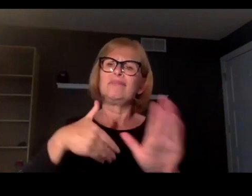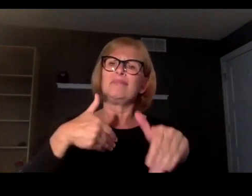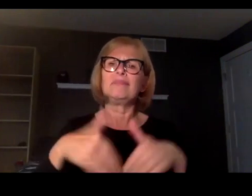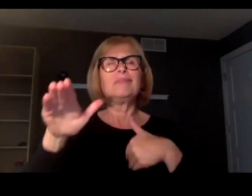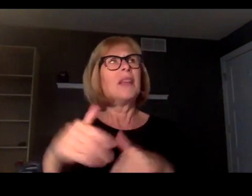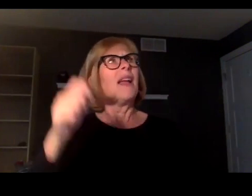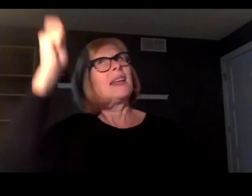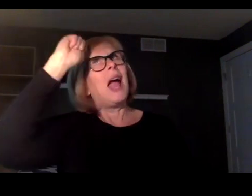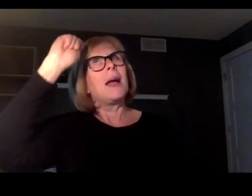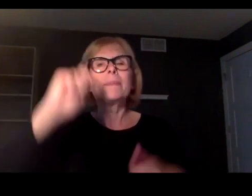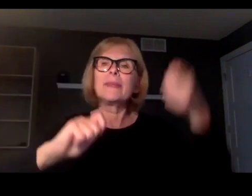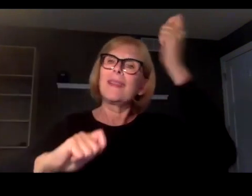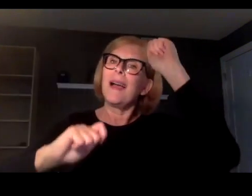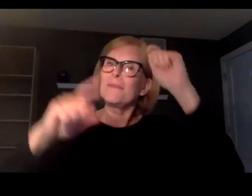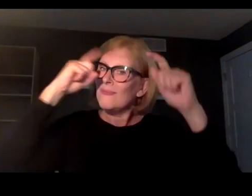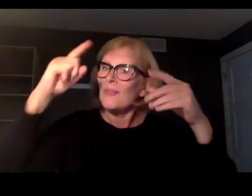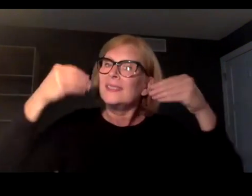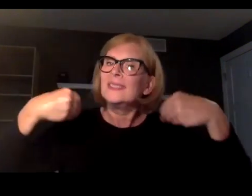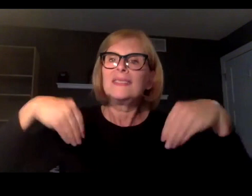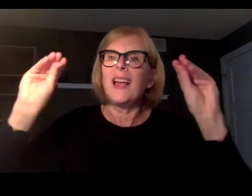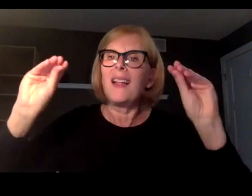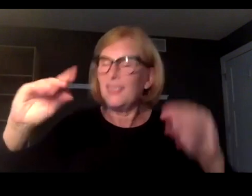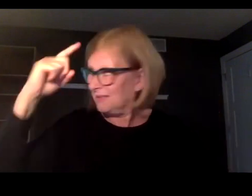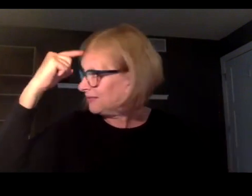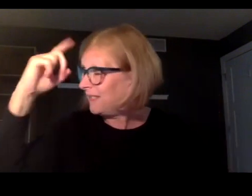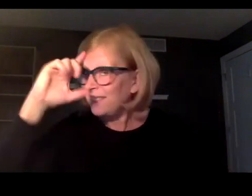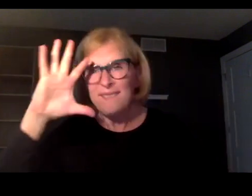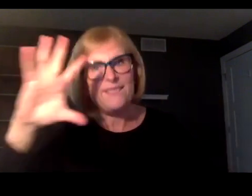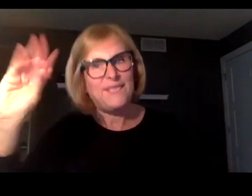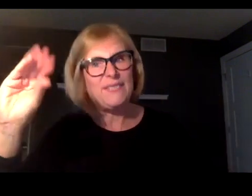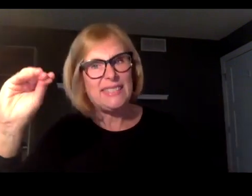"Caps! Caps for sale! Fifty cents a cap!"